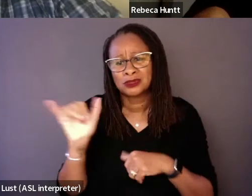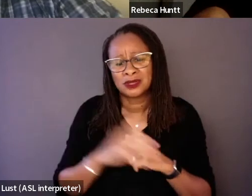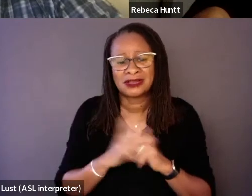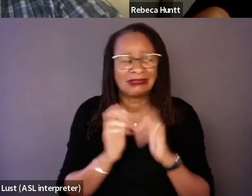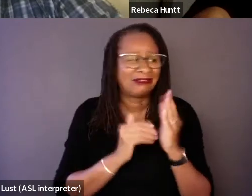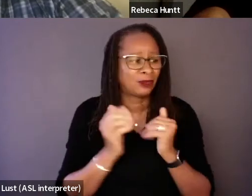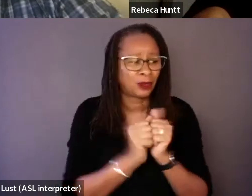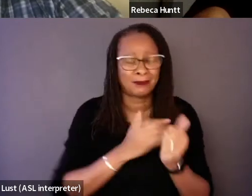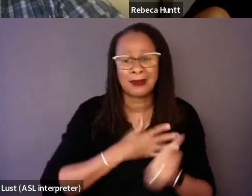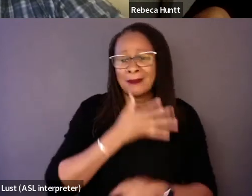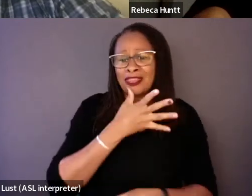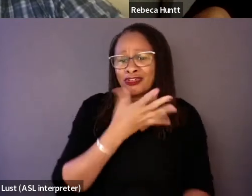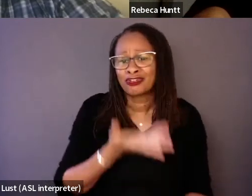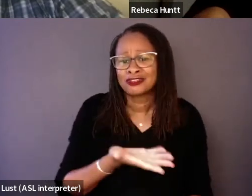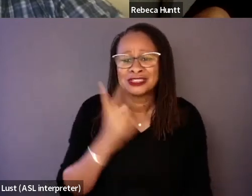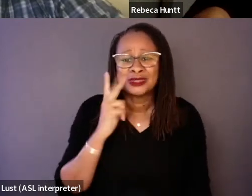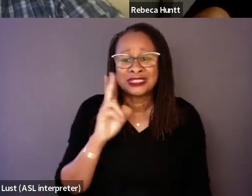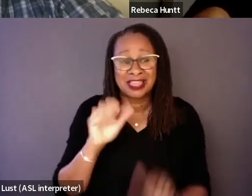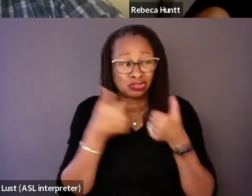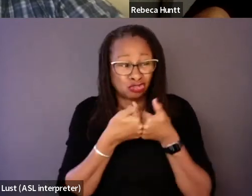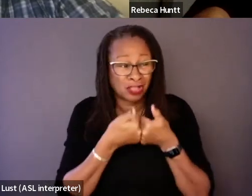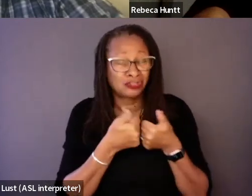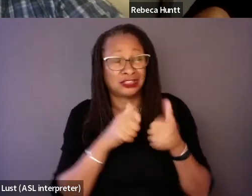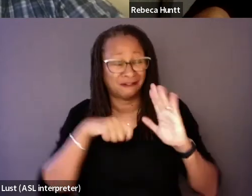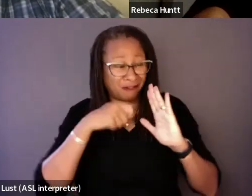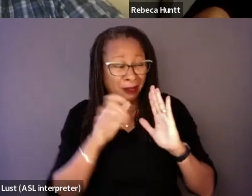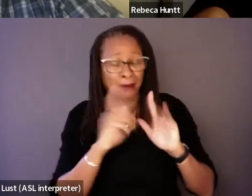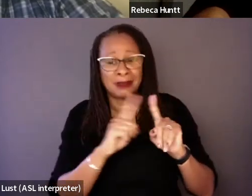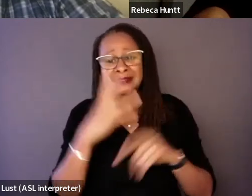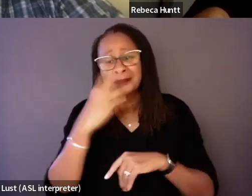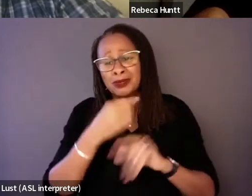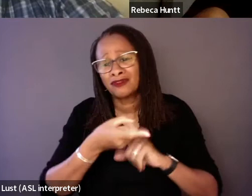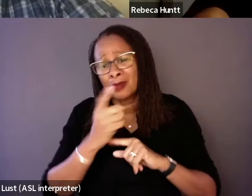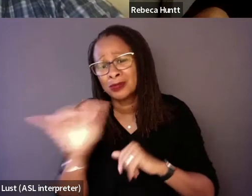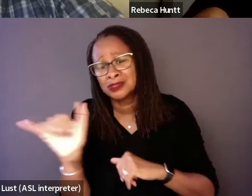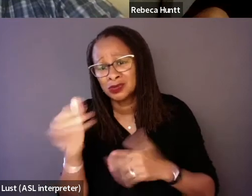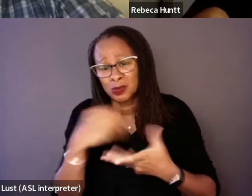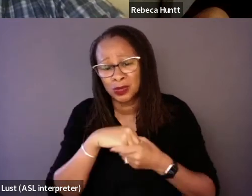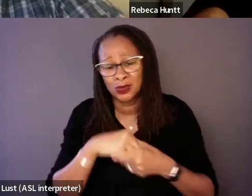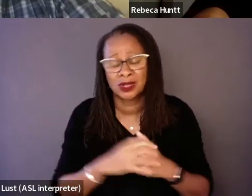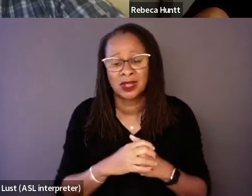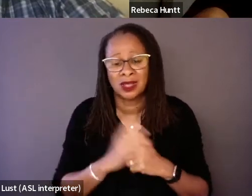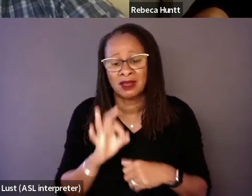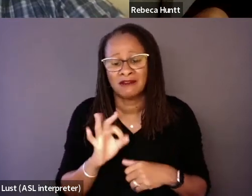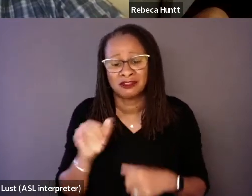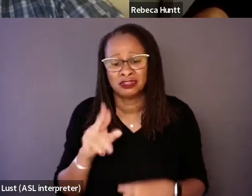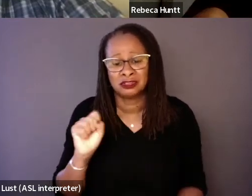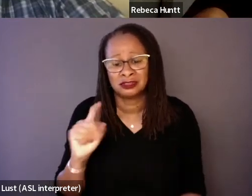You know, you see all that challenging footage, but there was really beautiful moments of just